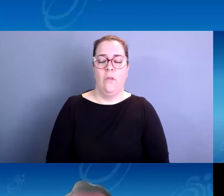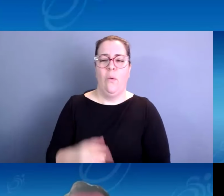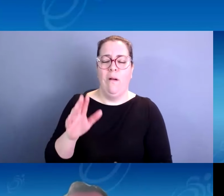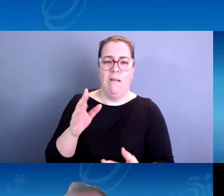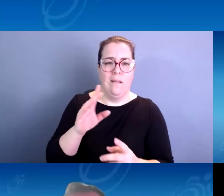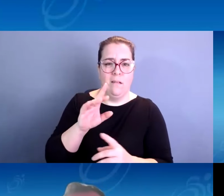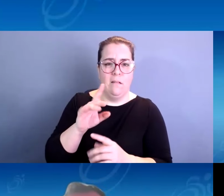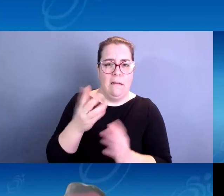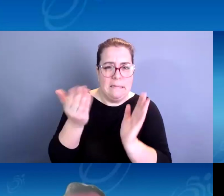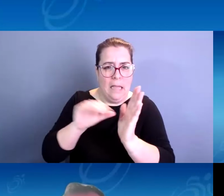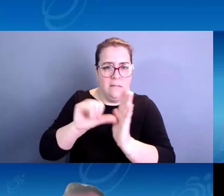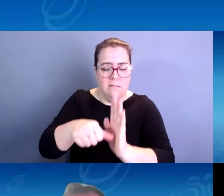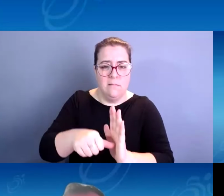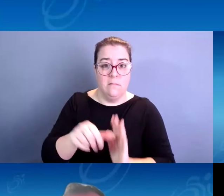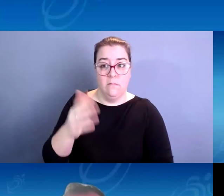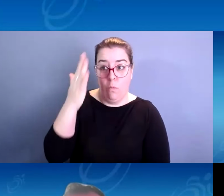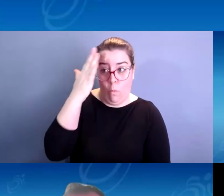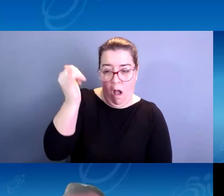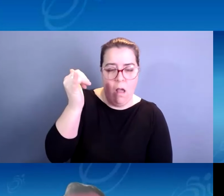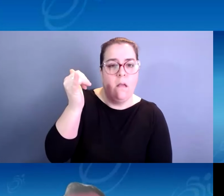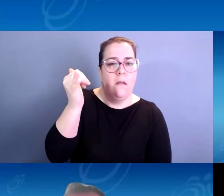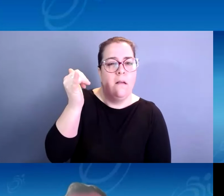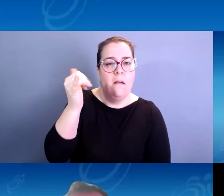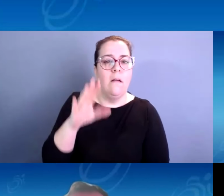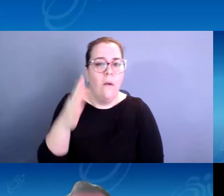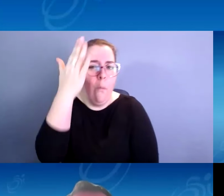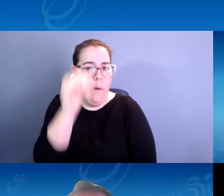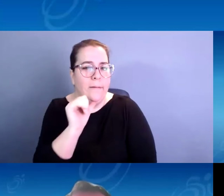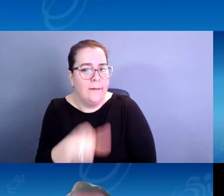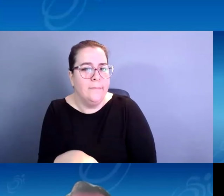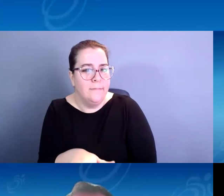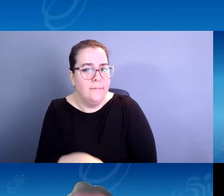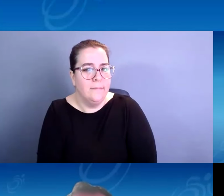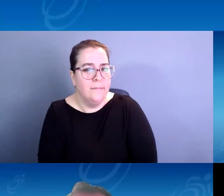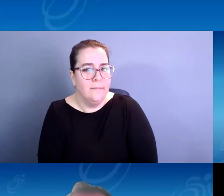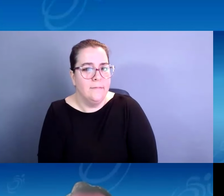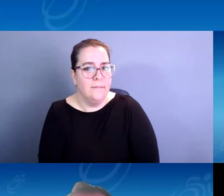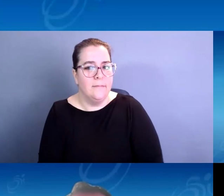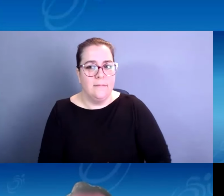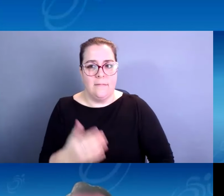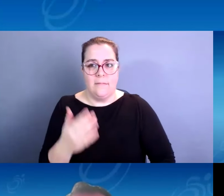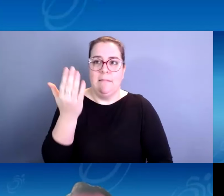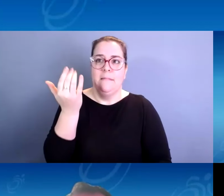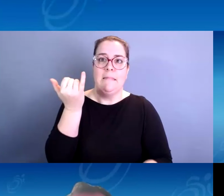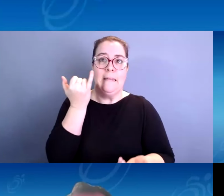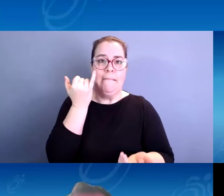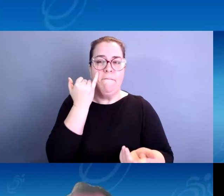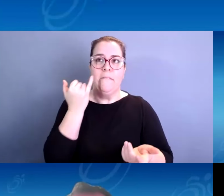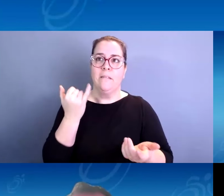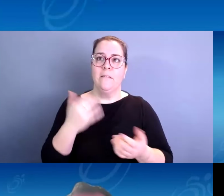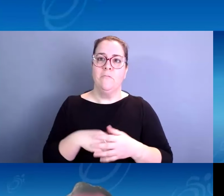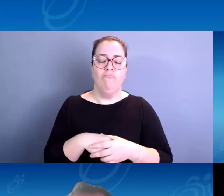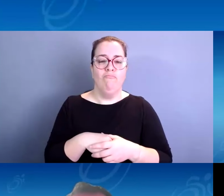With respect to the inclusion of lived experience in organizational culture? Because to do to to do otherwise means that